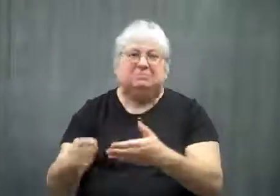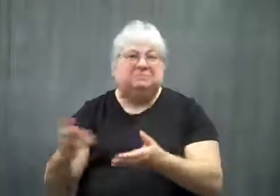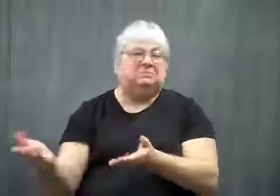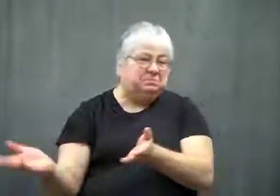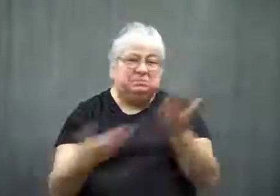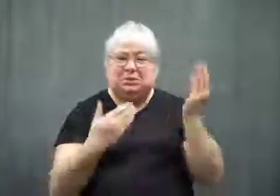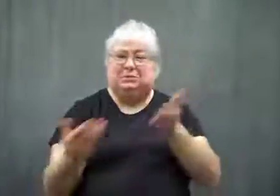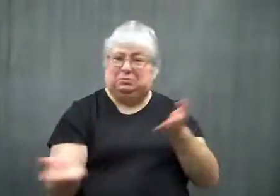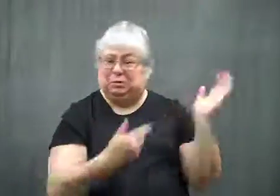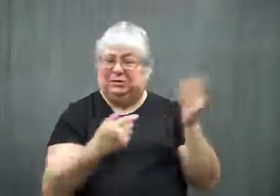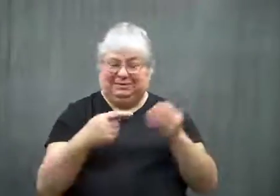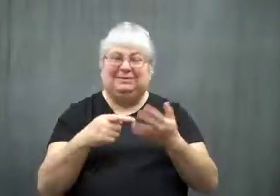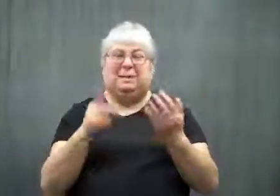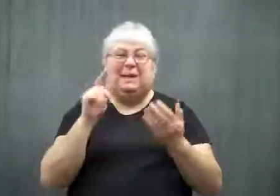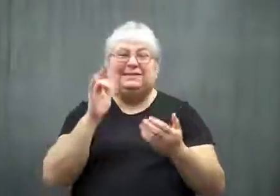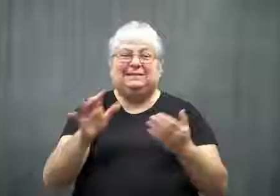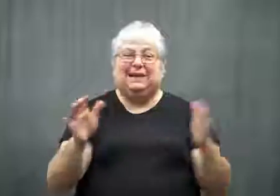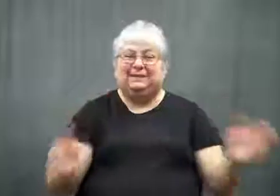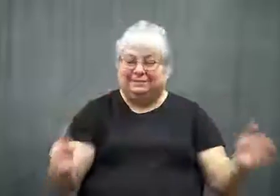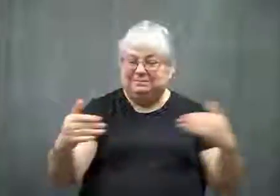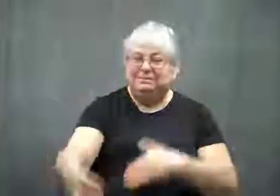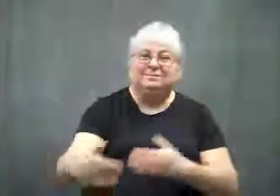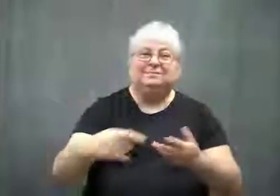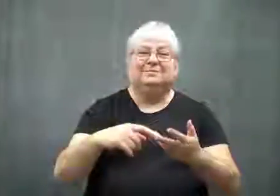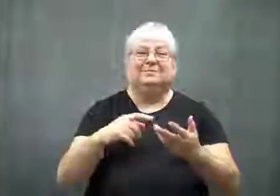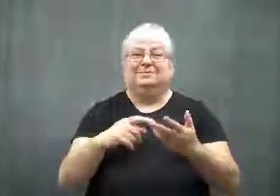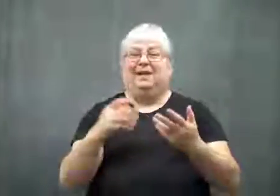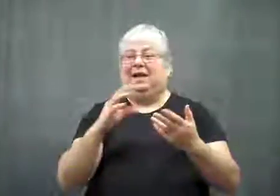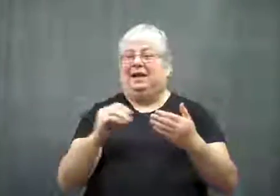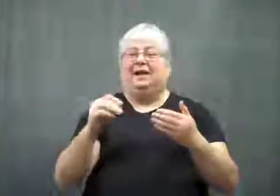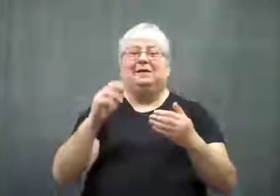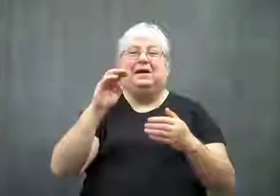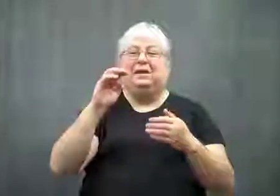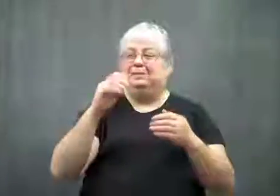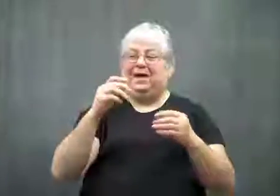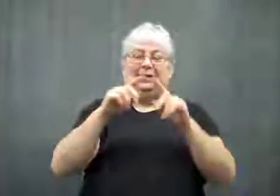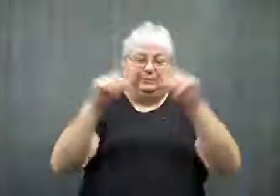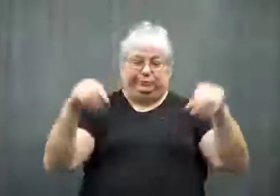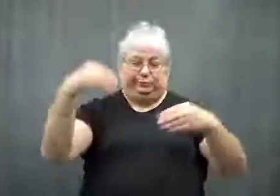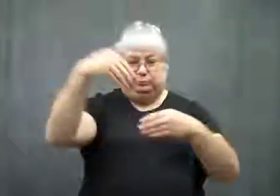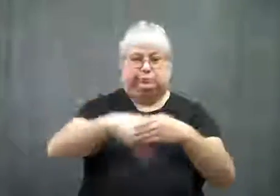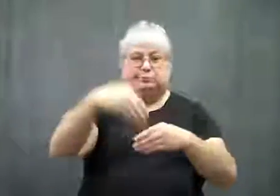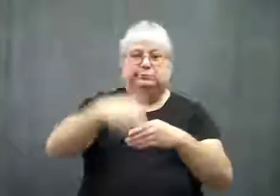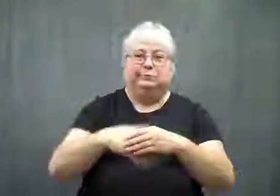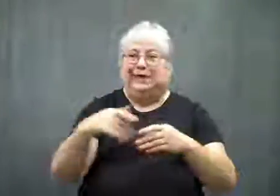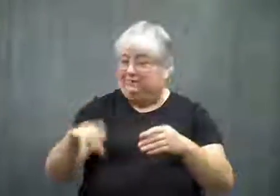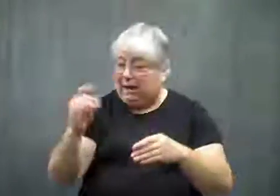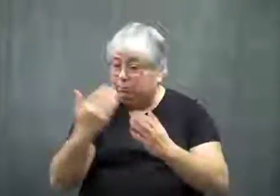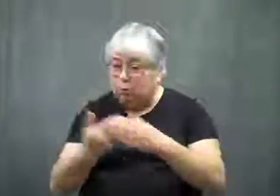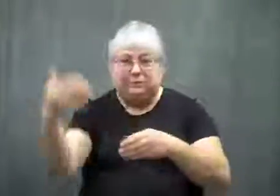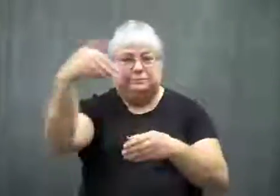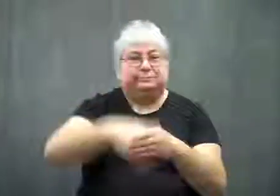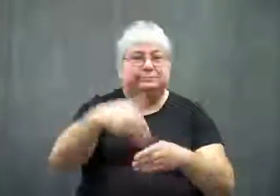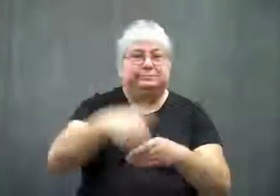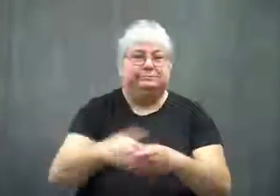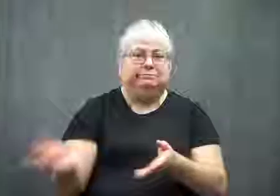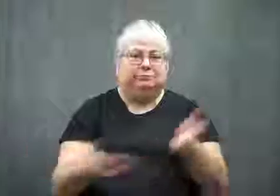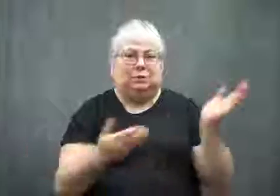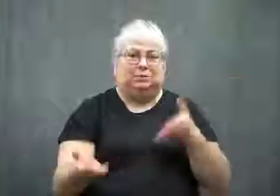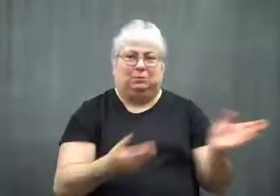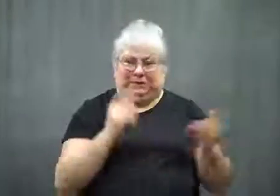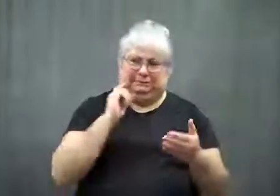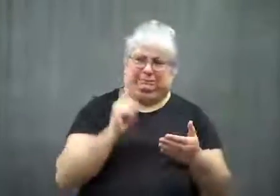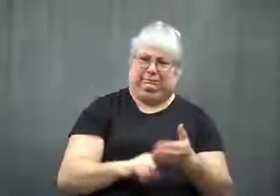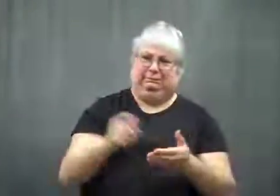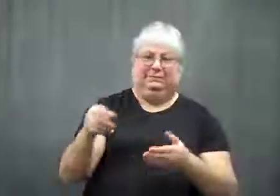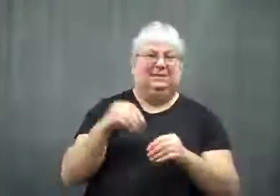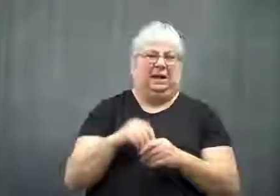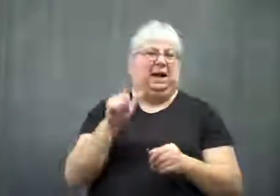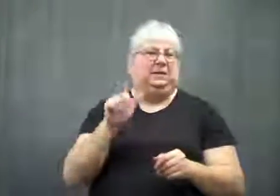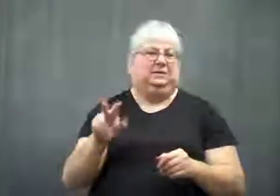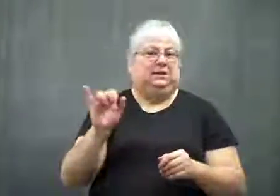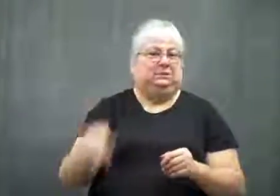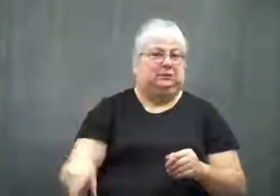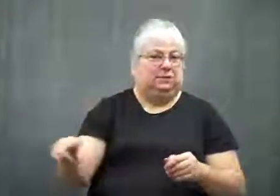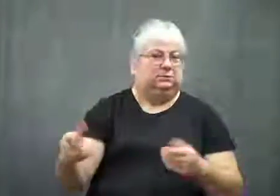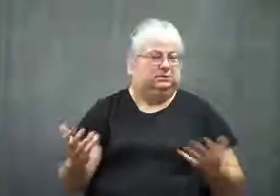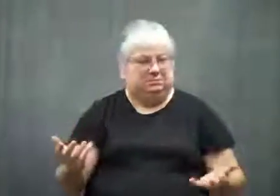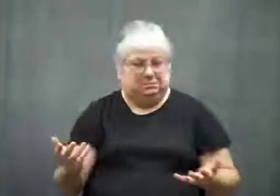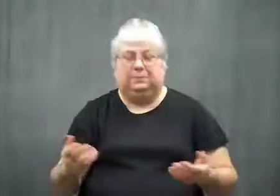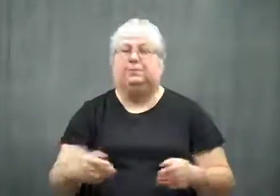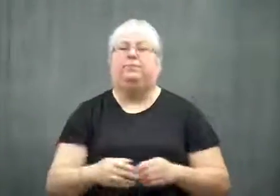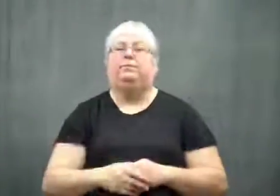They carried out plastic bins and evidence envelopes.